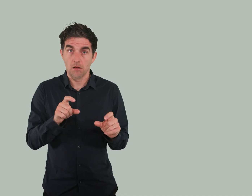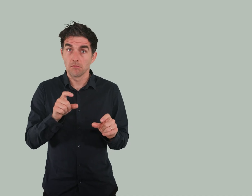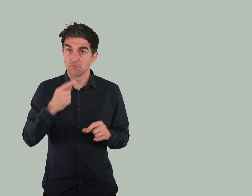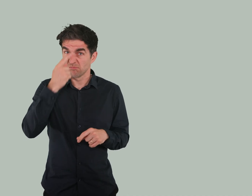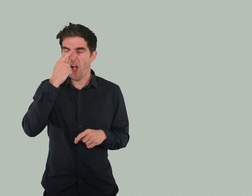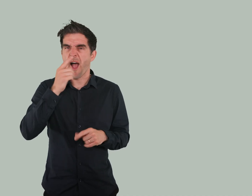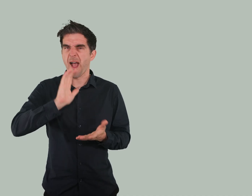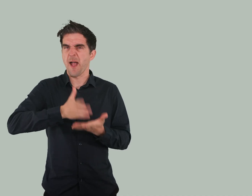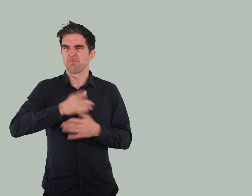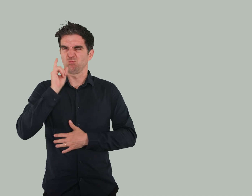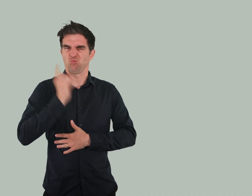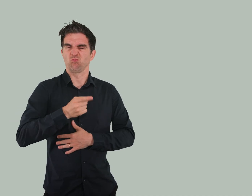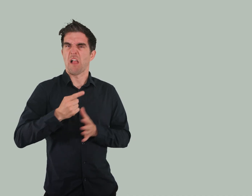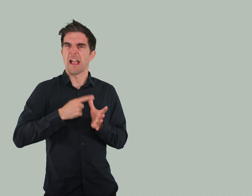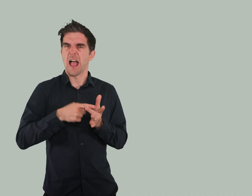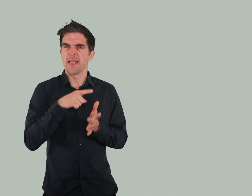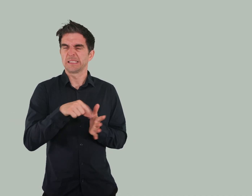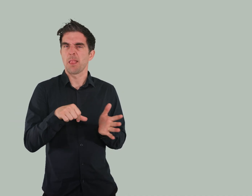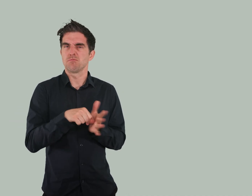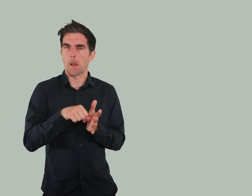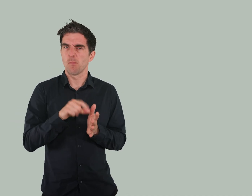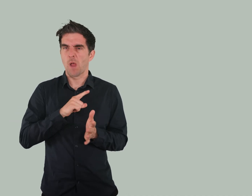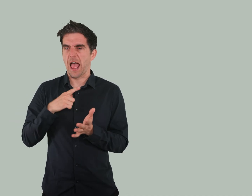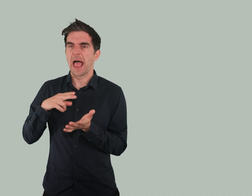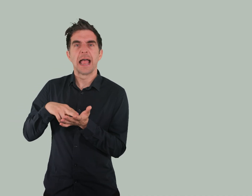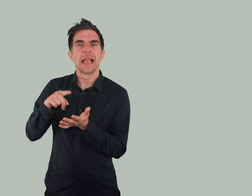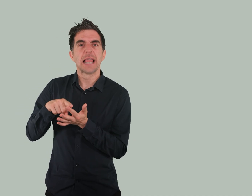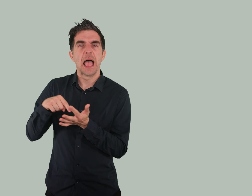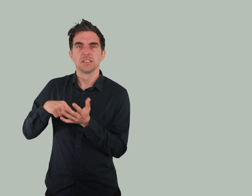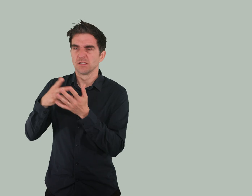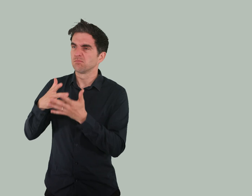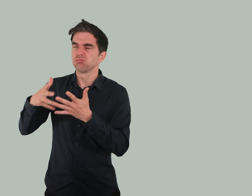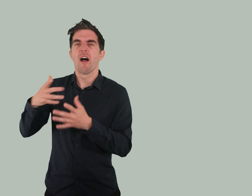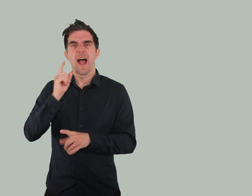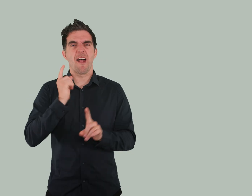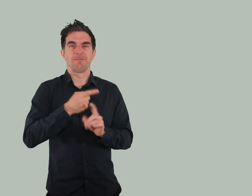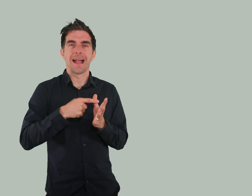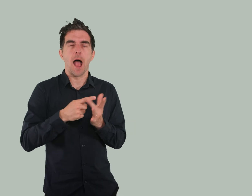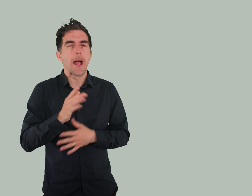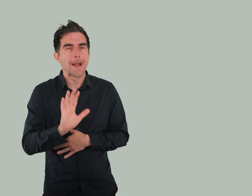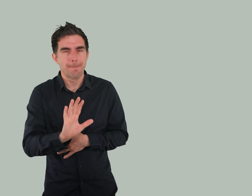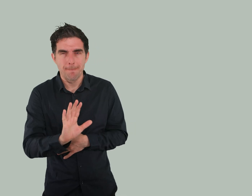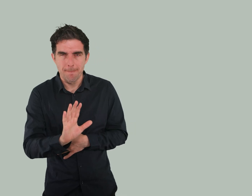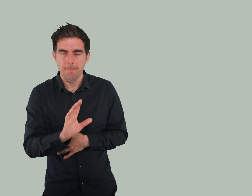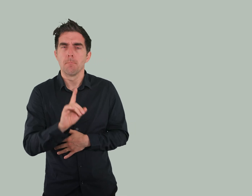to treat AI as a major cause of the current NEET problem.